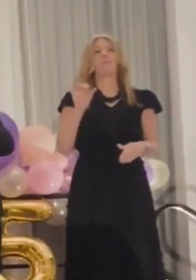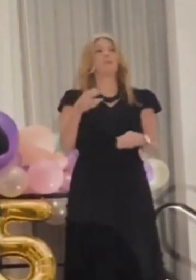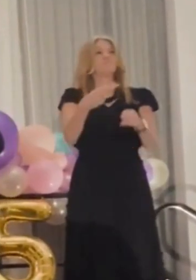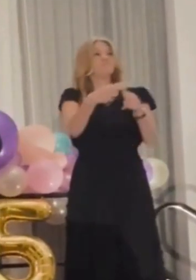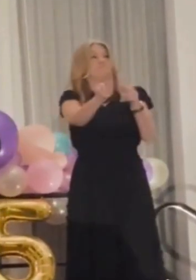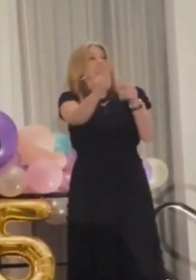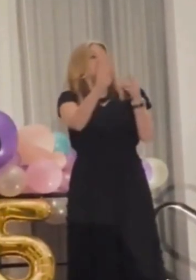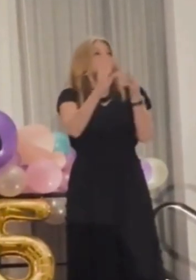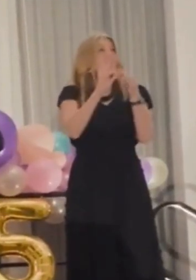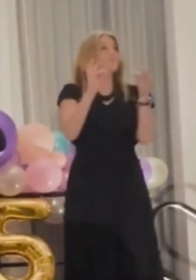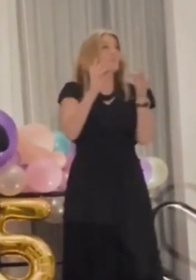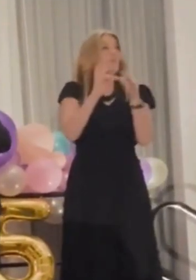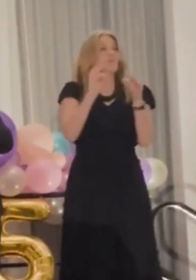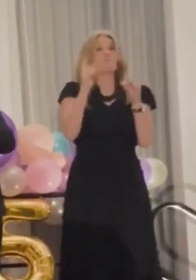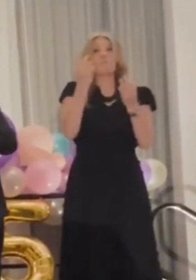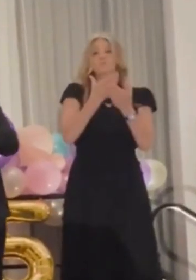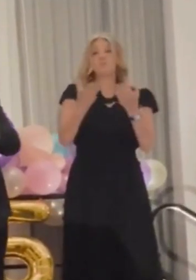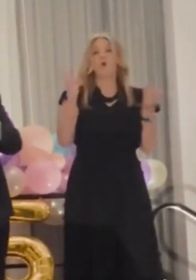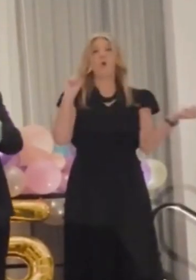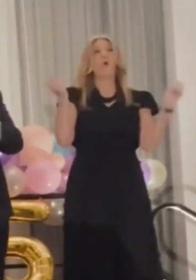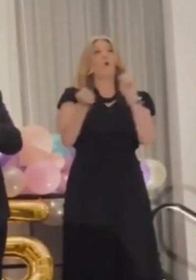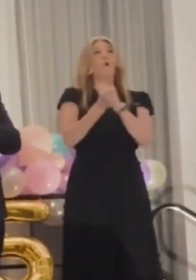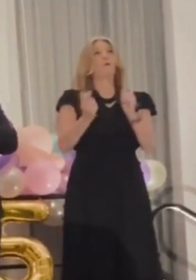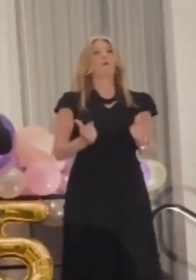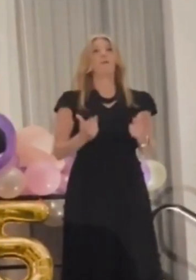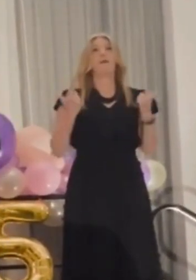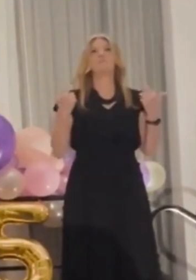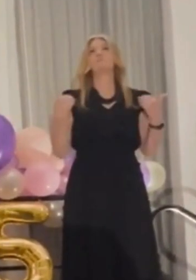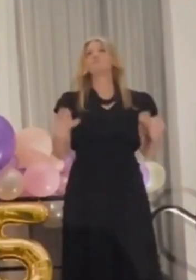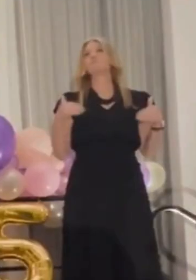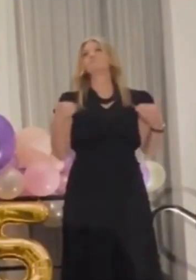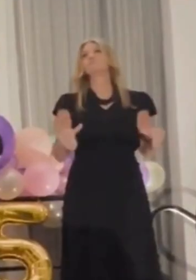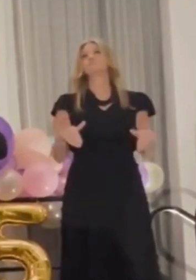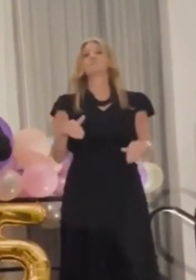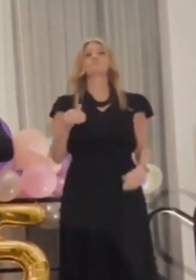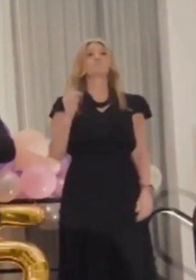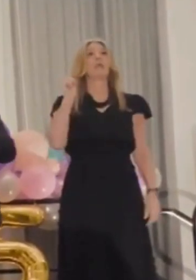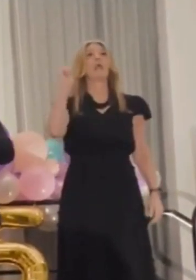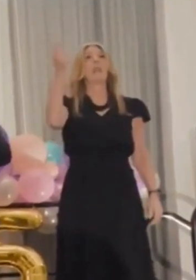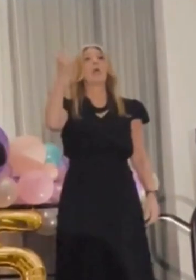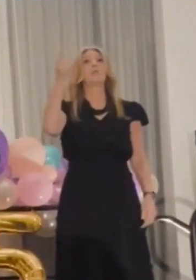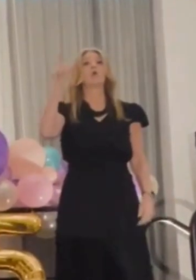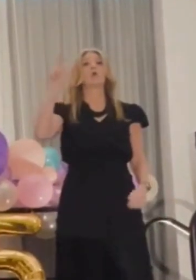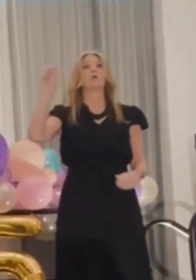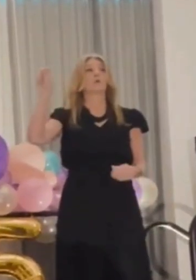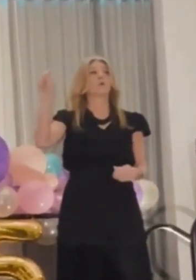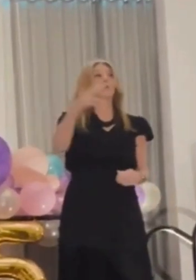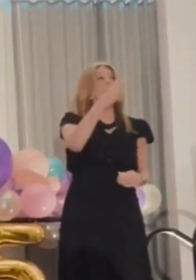that was one little resource that changed my life, but it was huge. Later I moved to Gallaudet